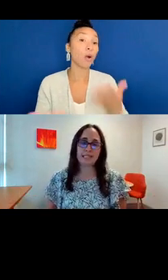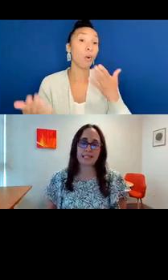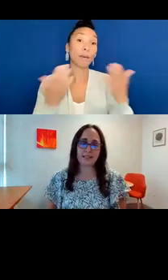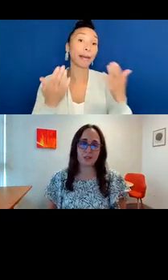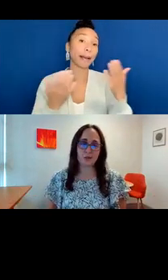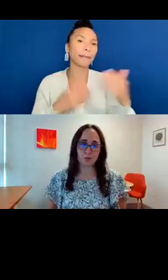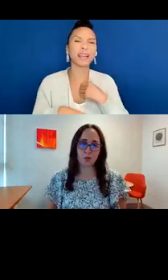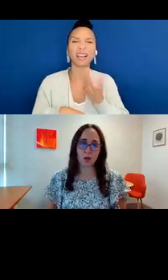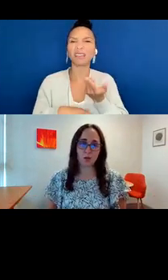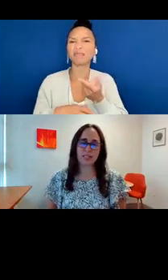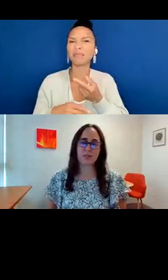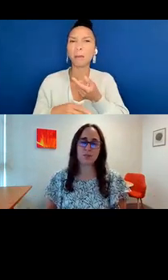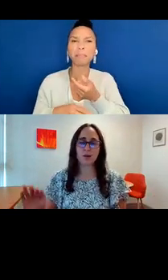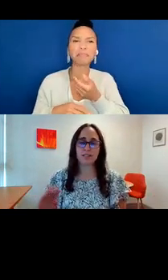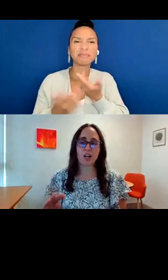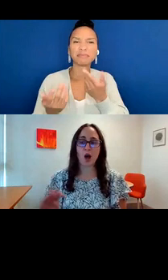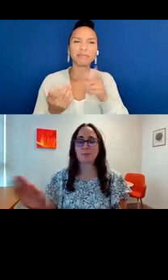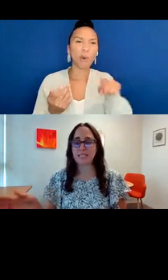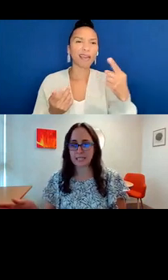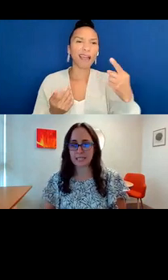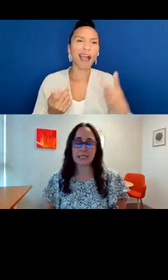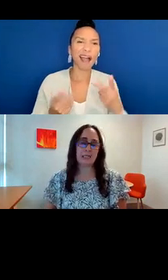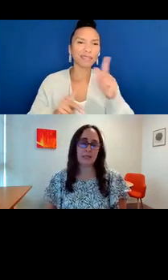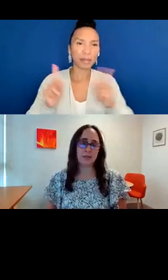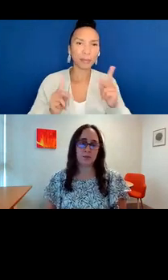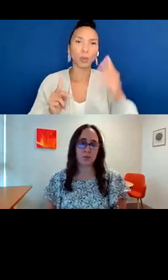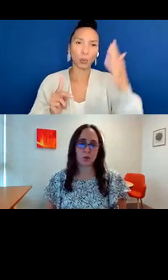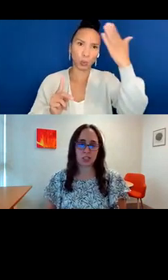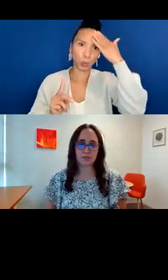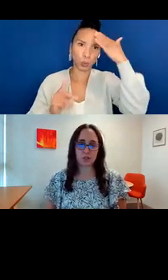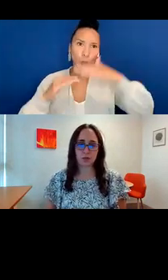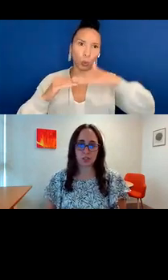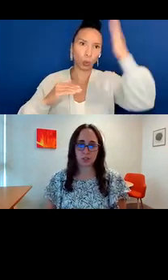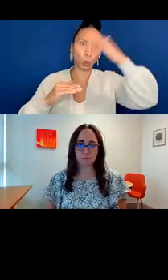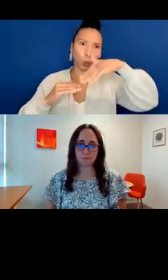Provide the data that you do know. And it's more of an opt-in portion of the question.